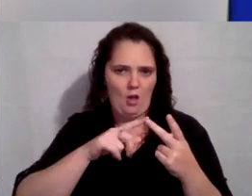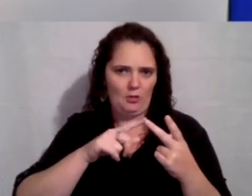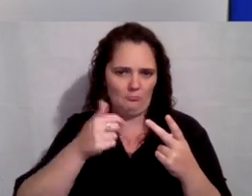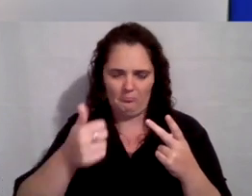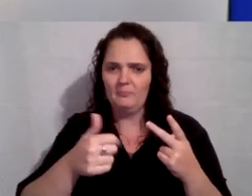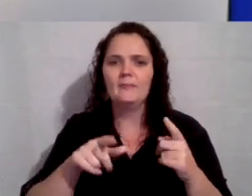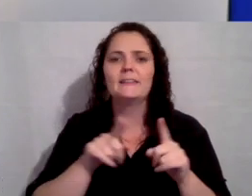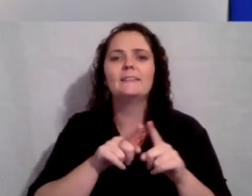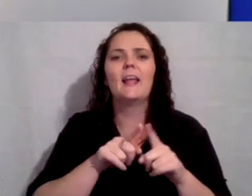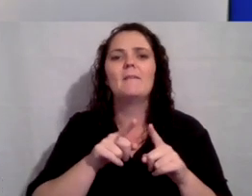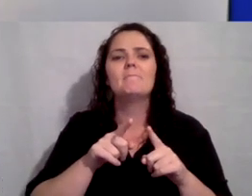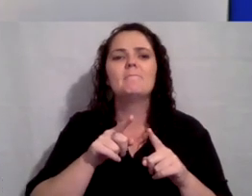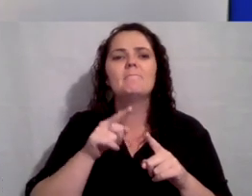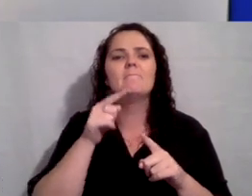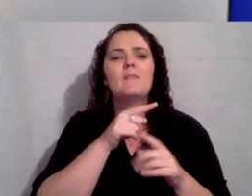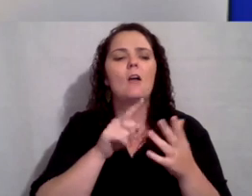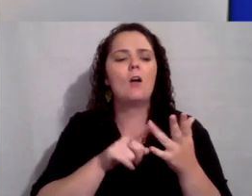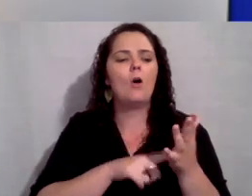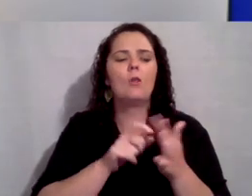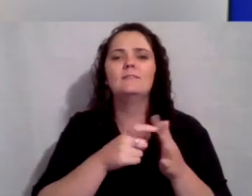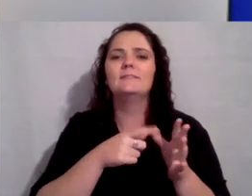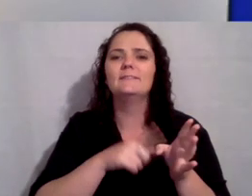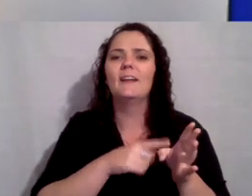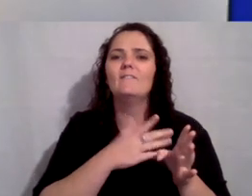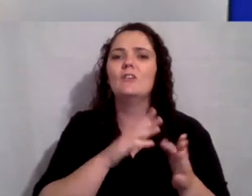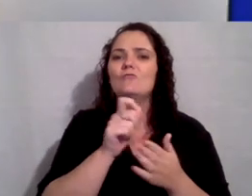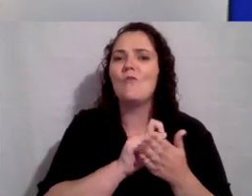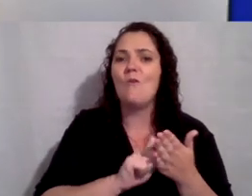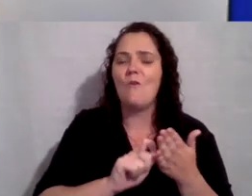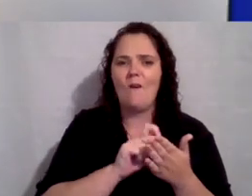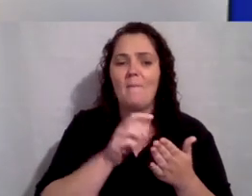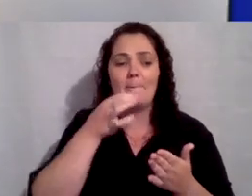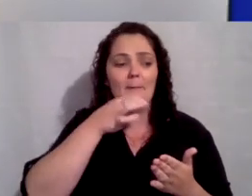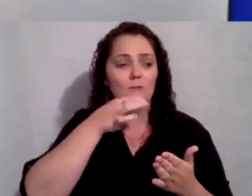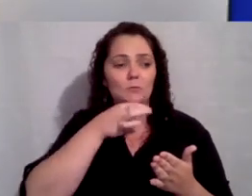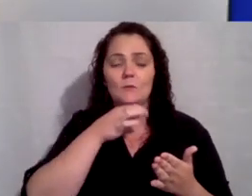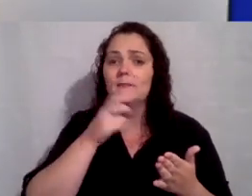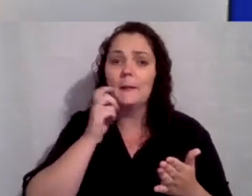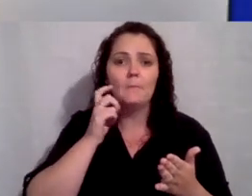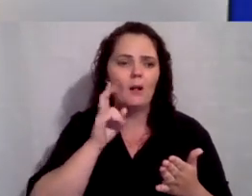because pencil will work for this and just like the Olday drawing, you can do some really beautiful things with erasing and pencil.